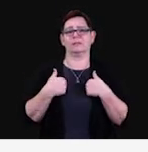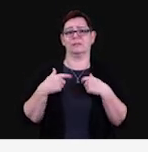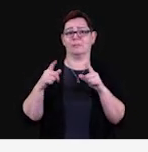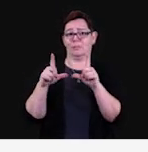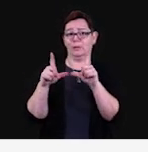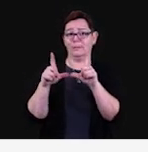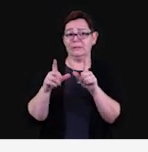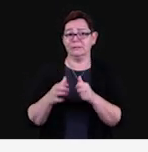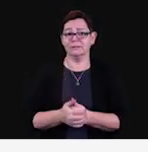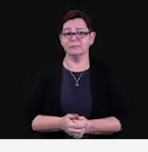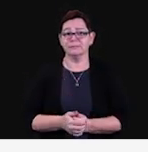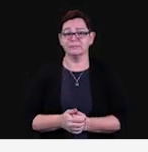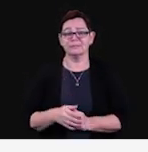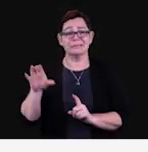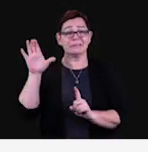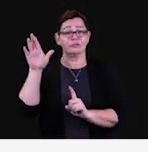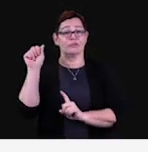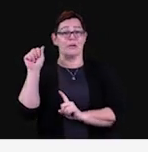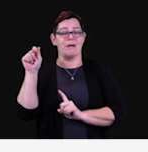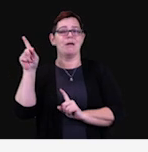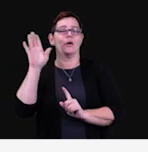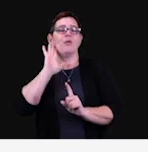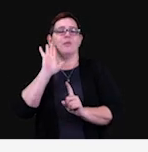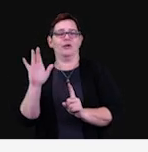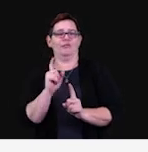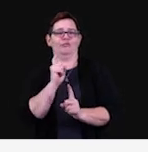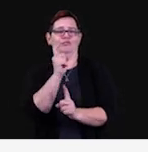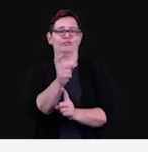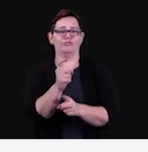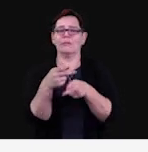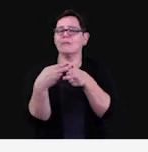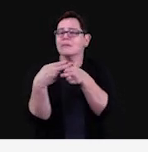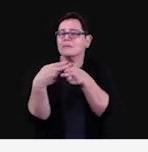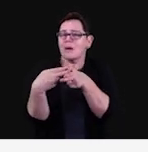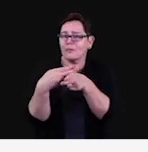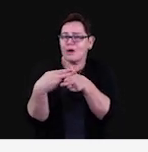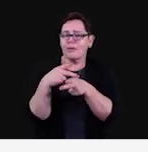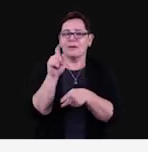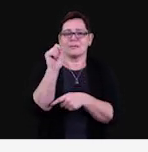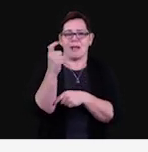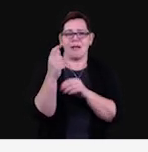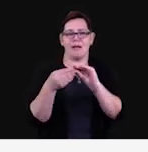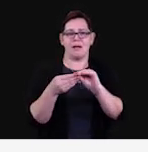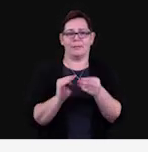The CRA will then give you a temporary tax number you can use until you get your SIN.